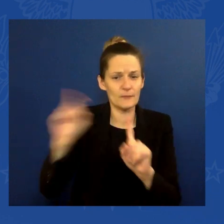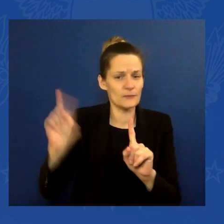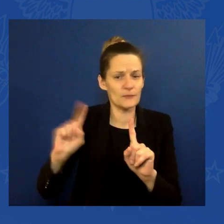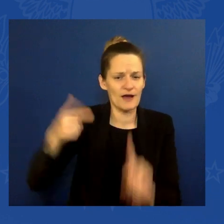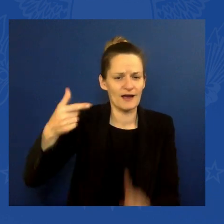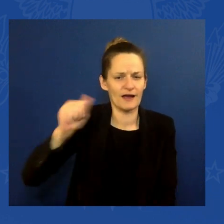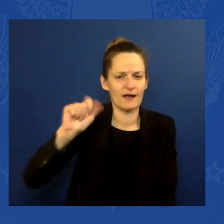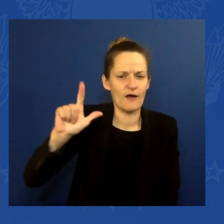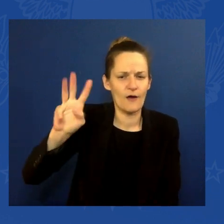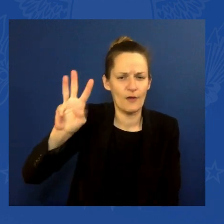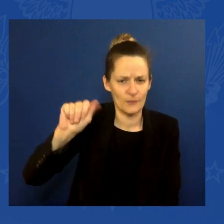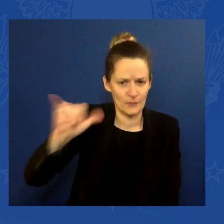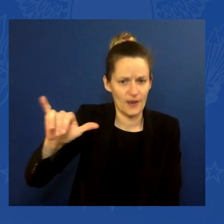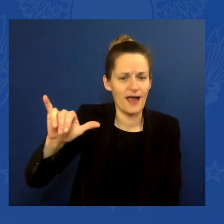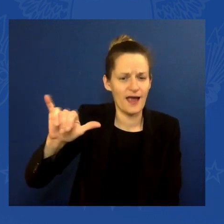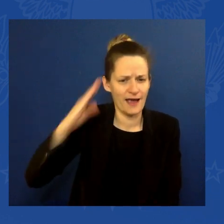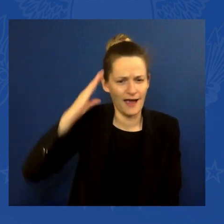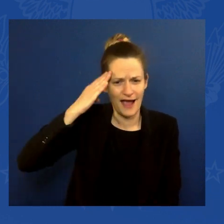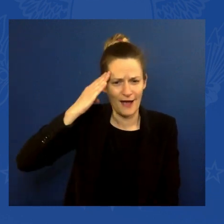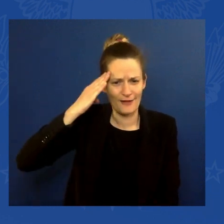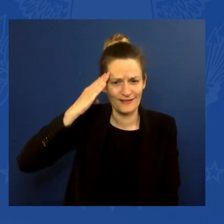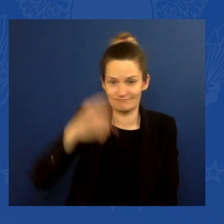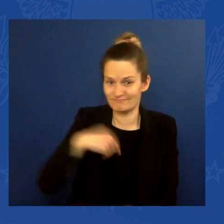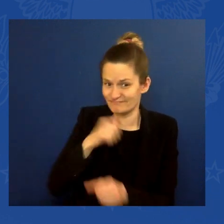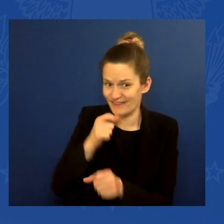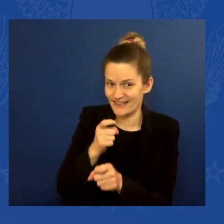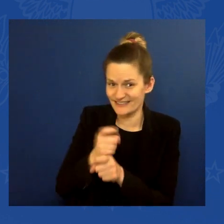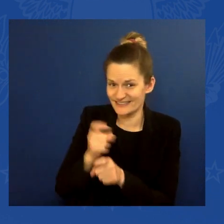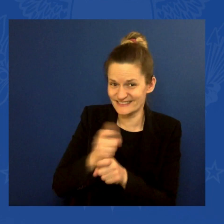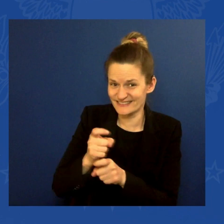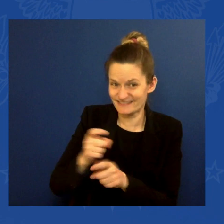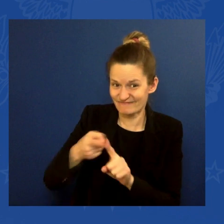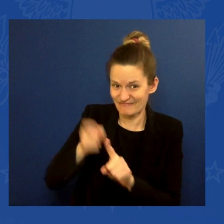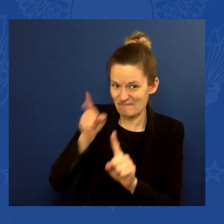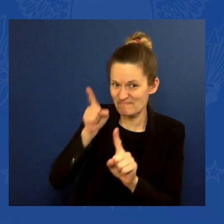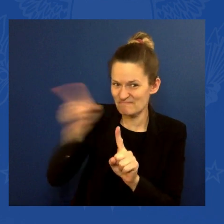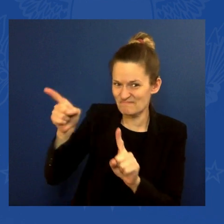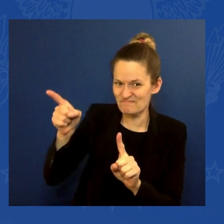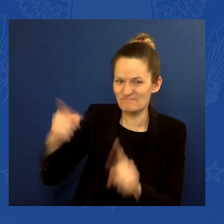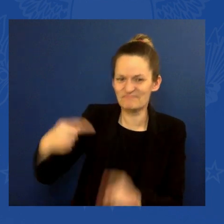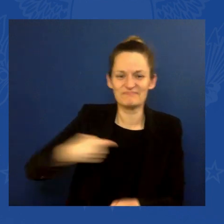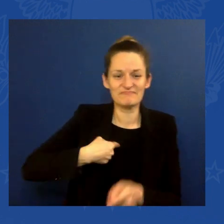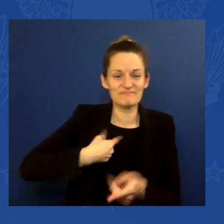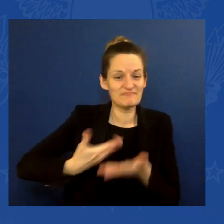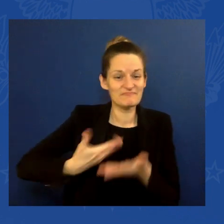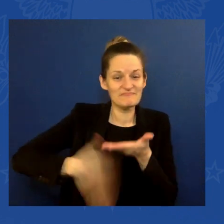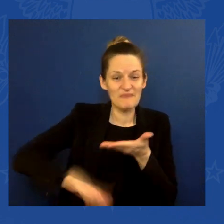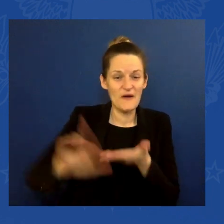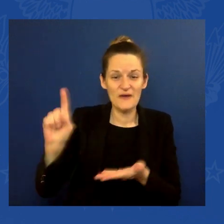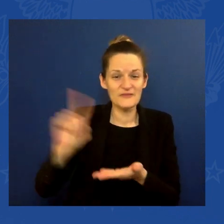And it was in Scranton where I was born, and I inherited my mother's side of the family's overwhelming pride --